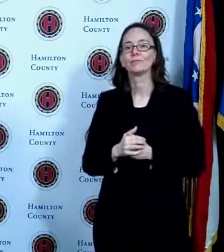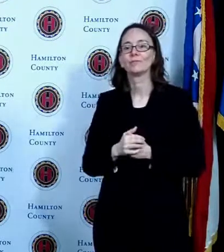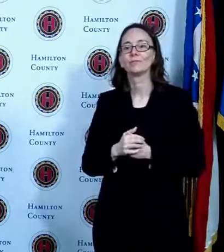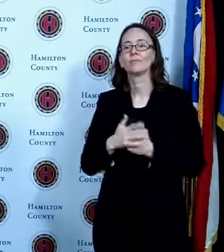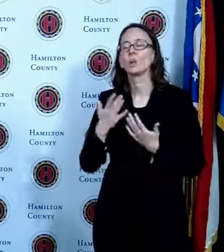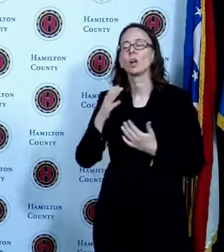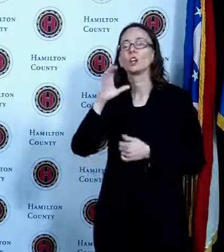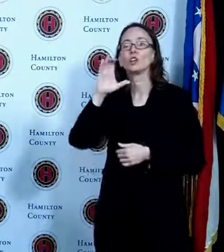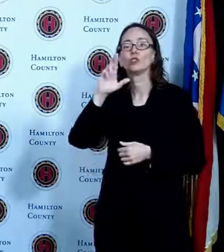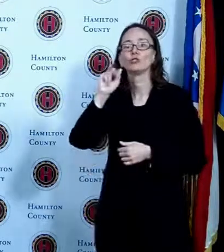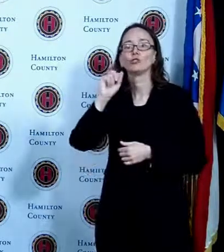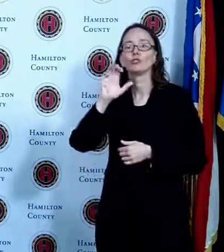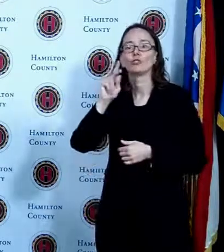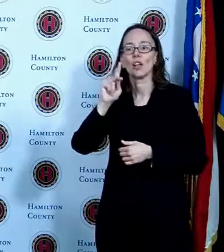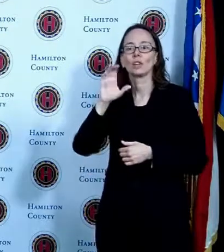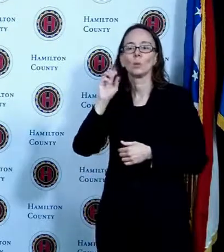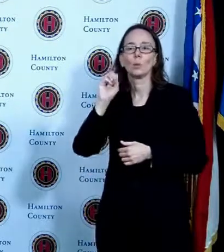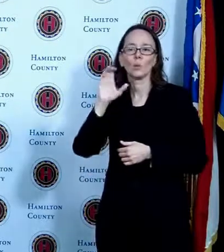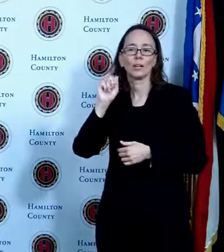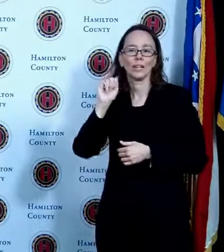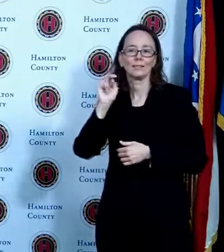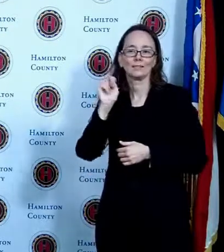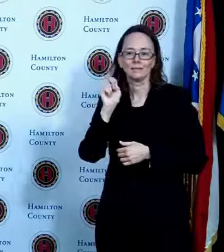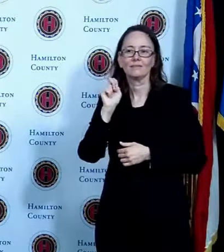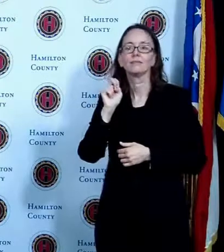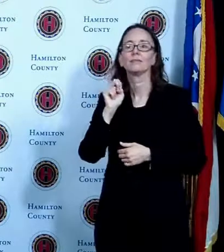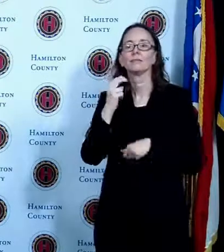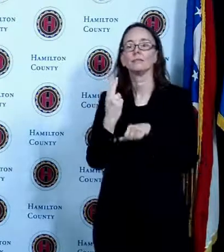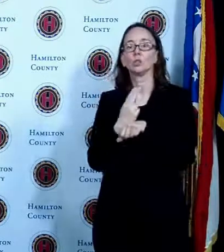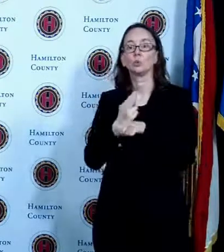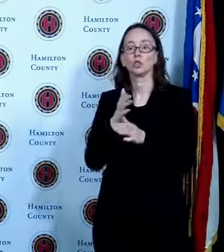tolerance with would cause more issues what you can never predict on the